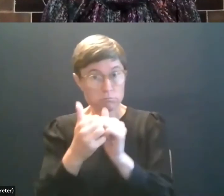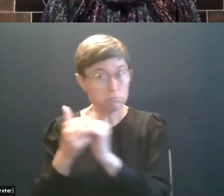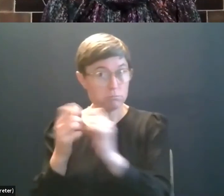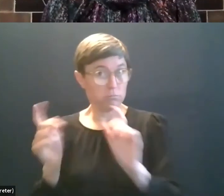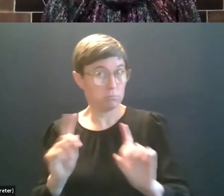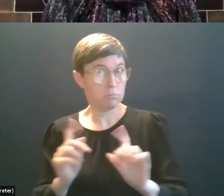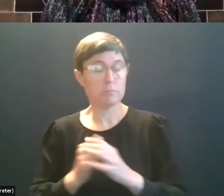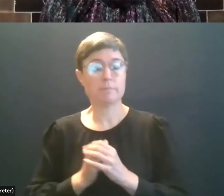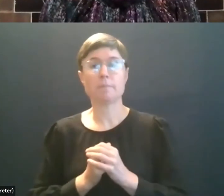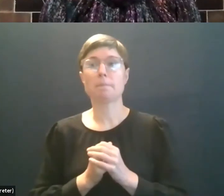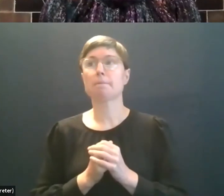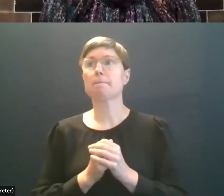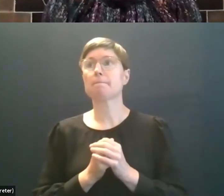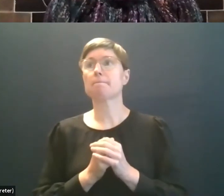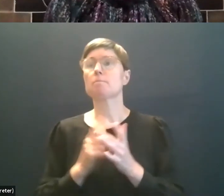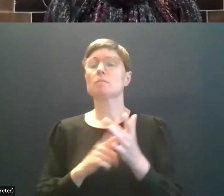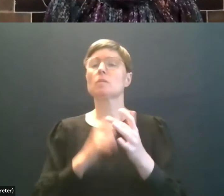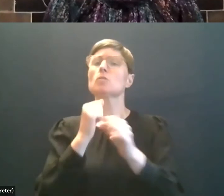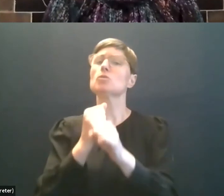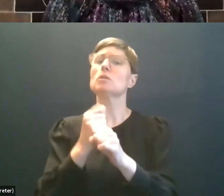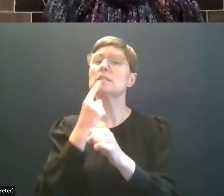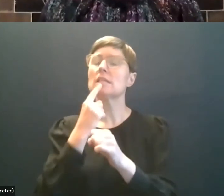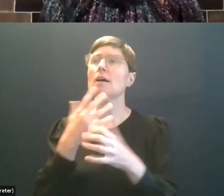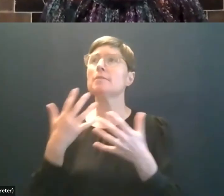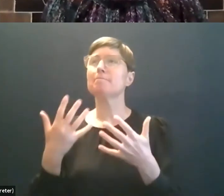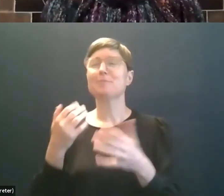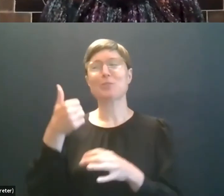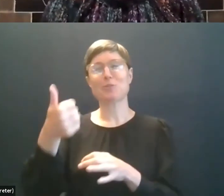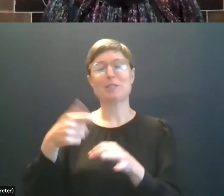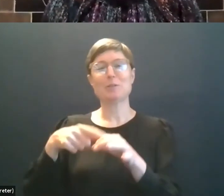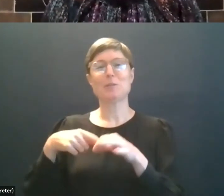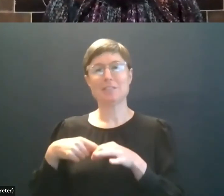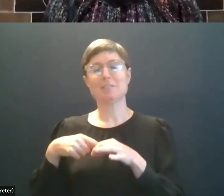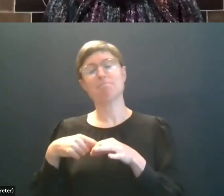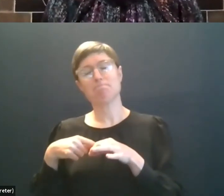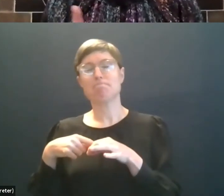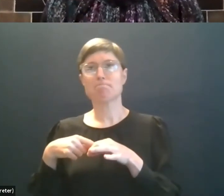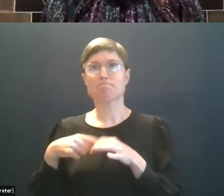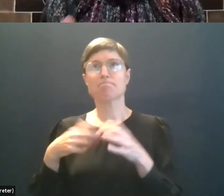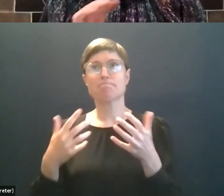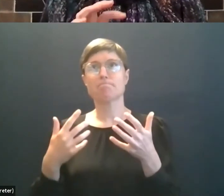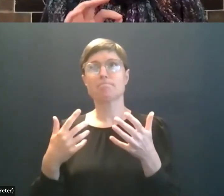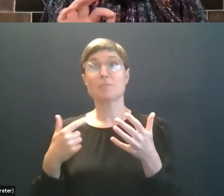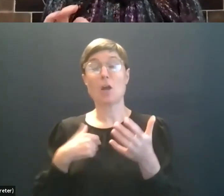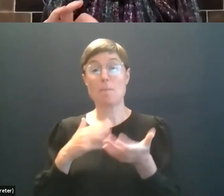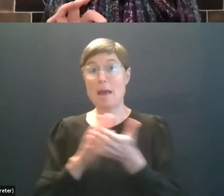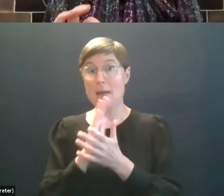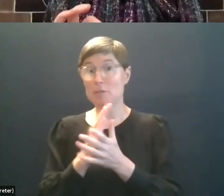That's a great question. I am happy to answer it and build on a few